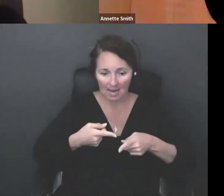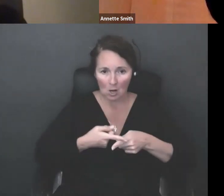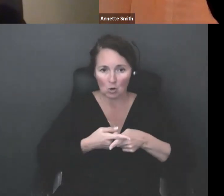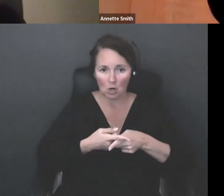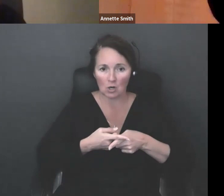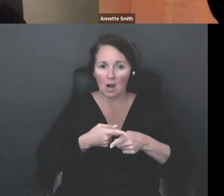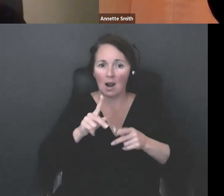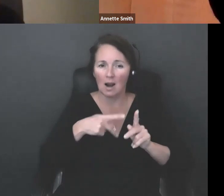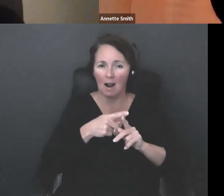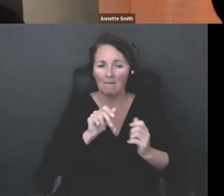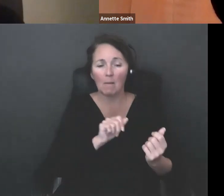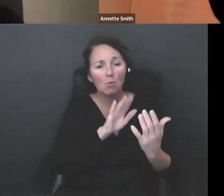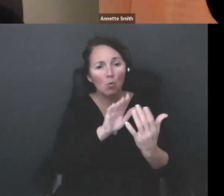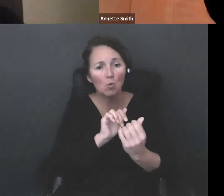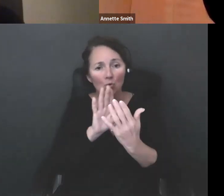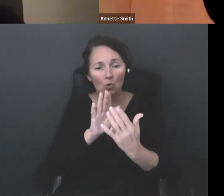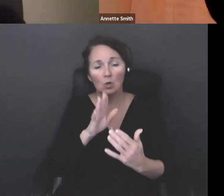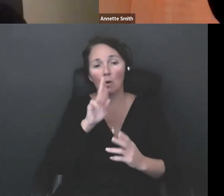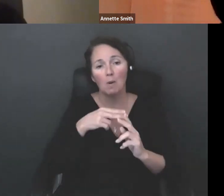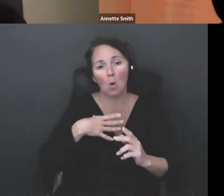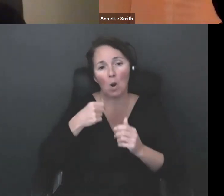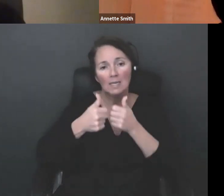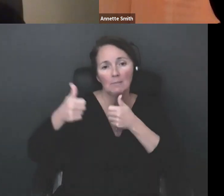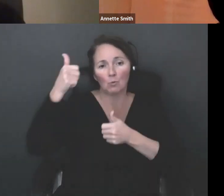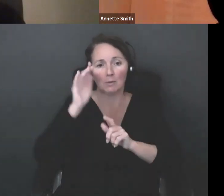activist who also talks about it from